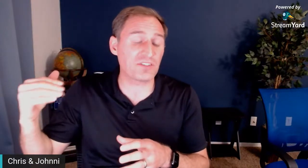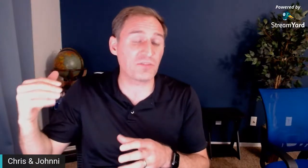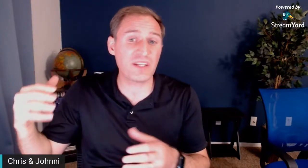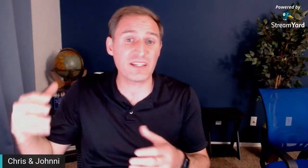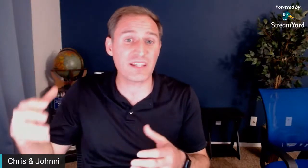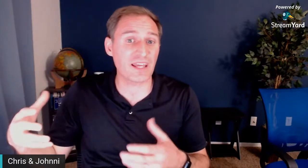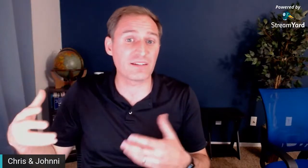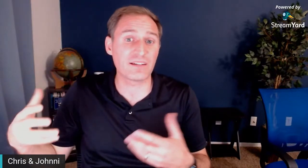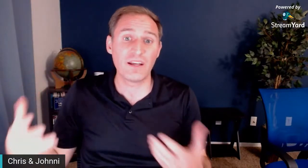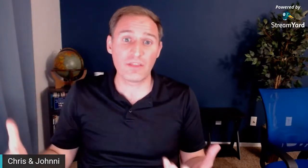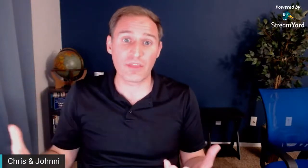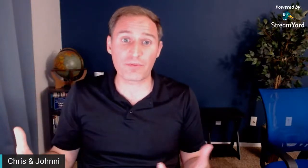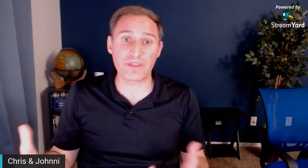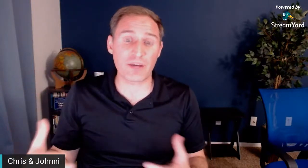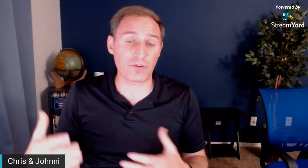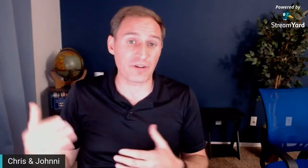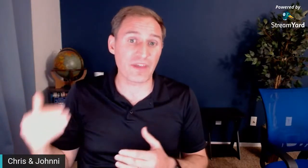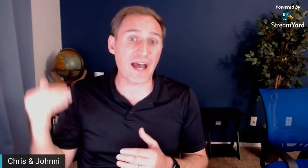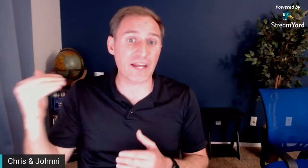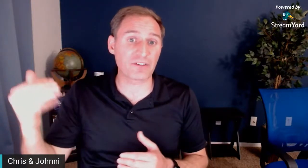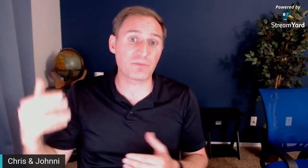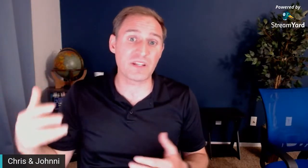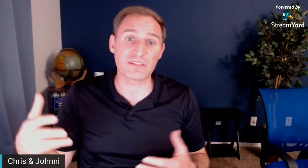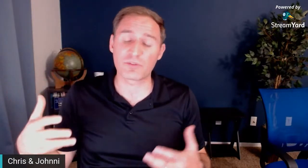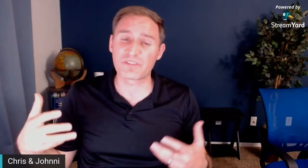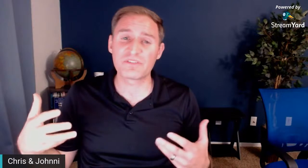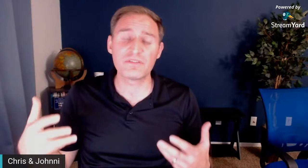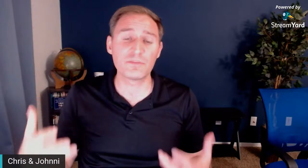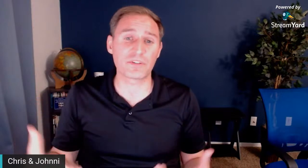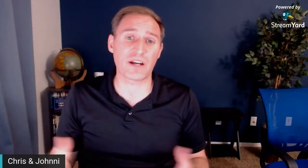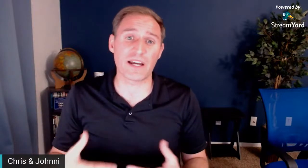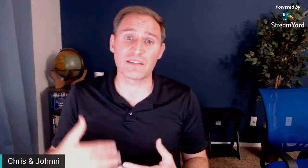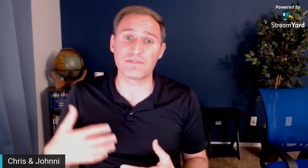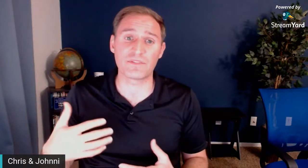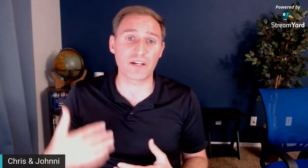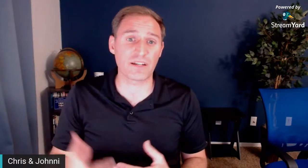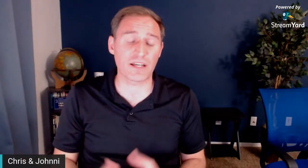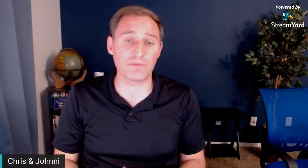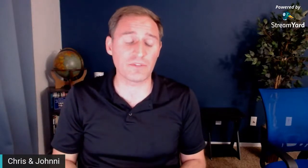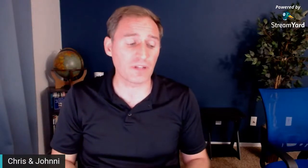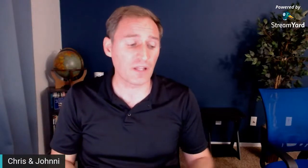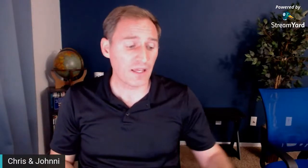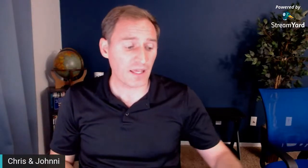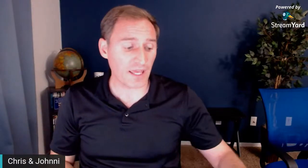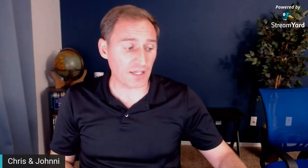intermediate and the three that were of the higher intermediates were super kind very helpful and